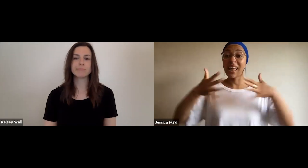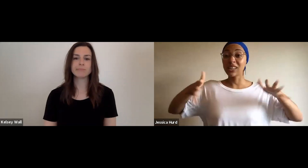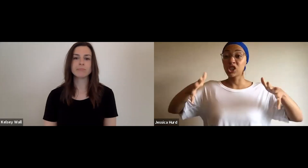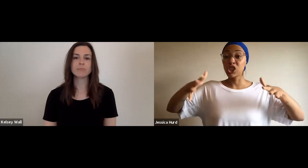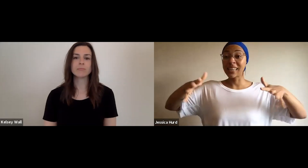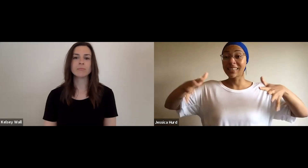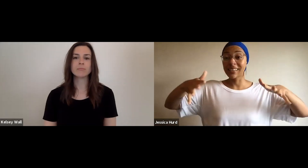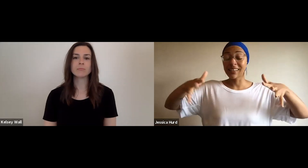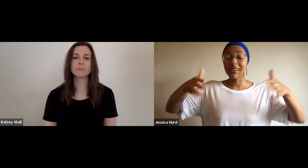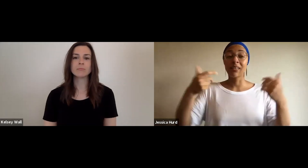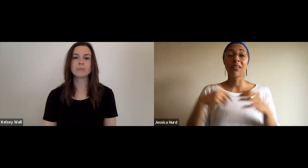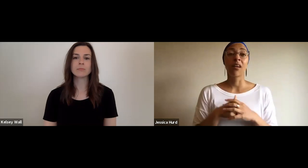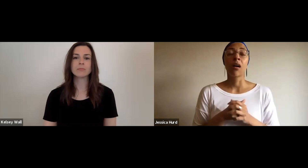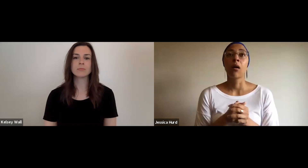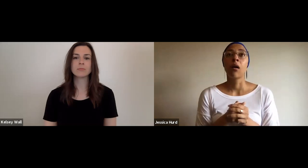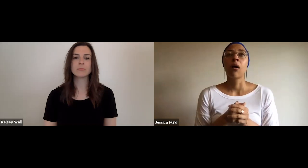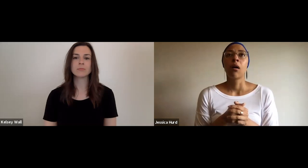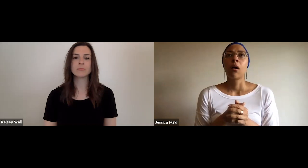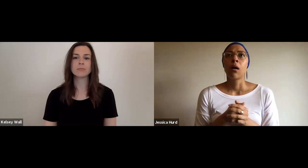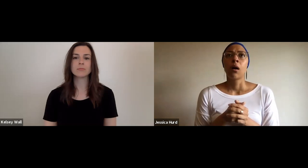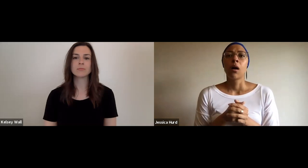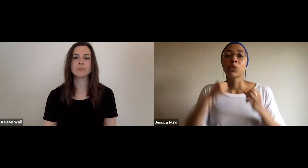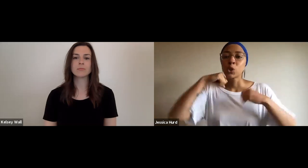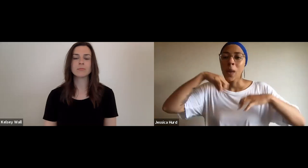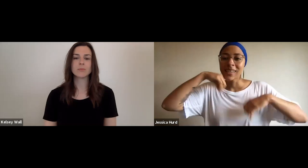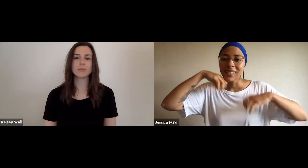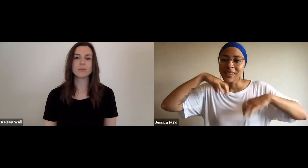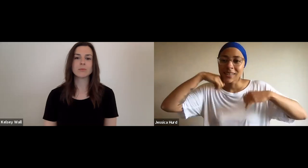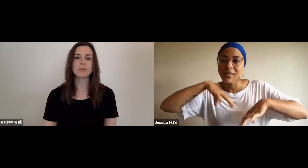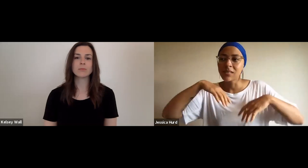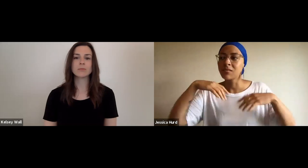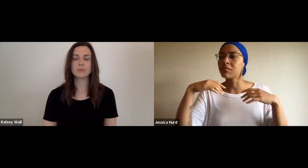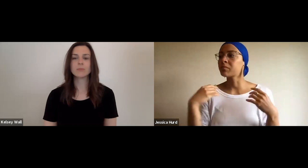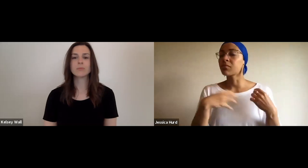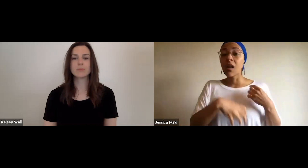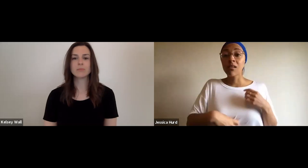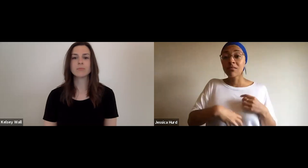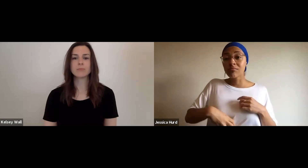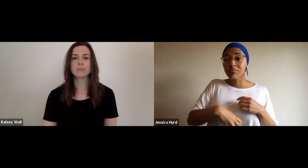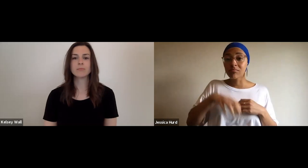such as heart palpitations, hands shaking, cold sweat, any kind of sweating at all,